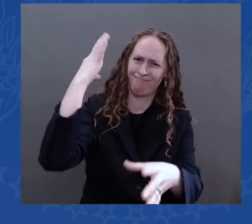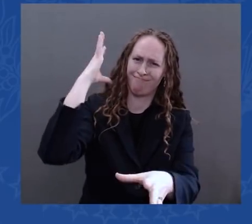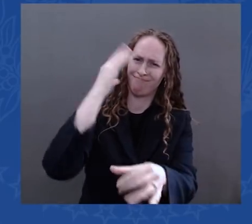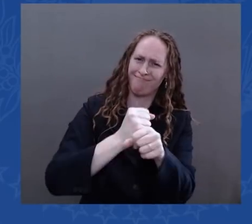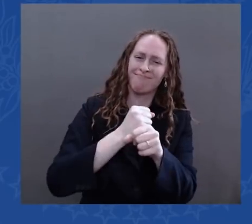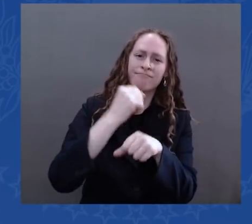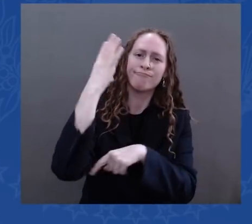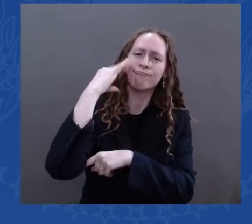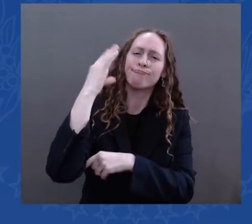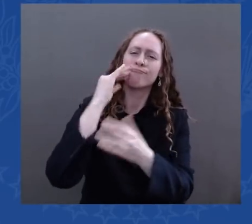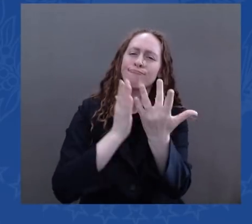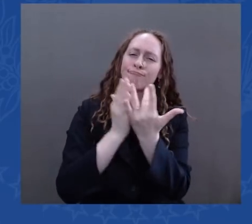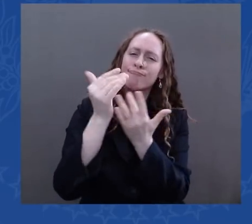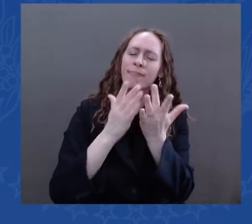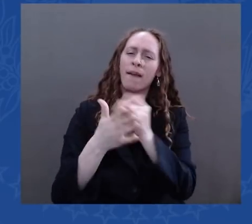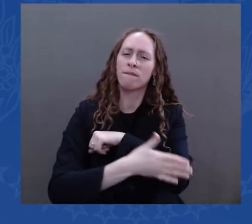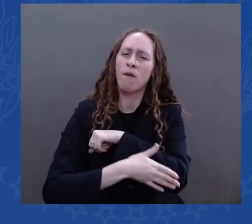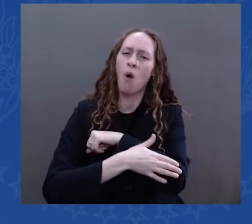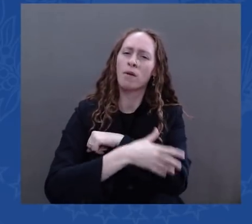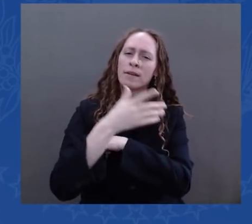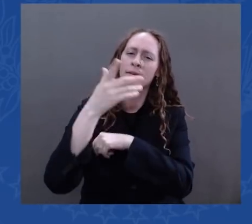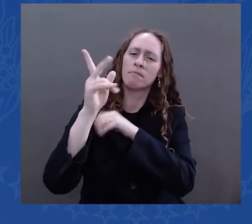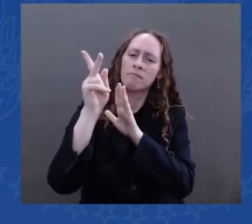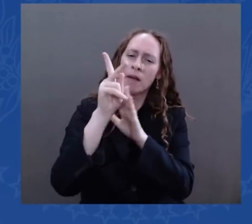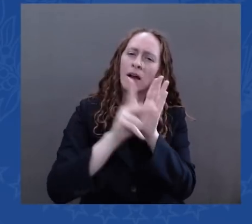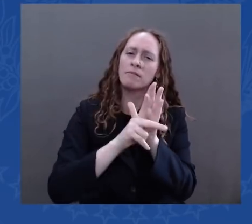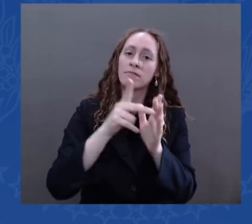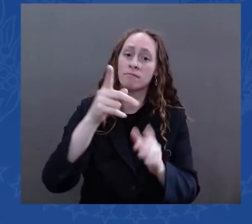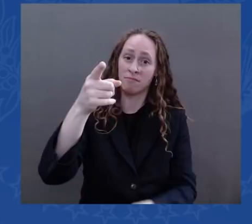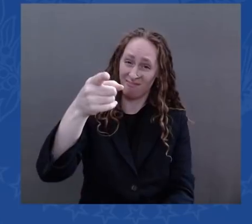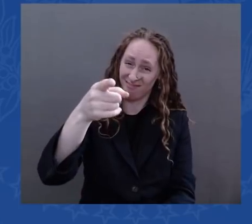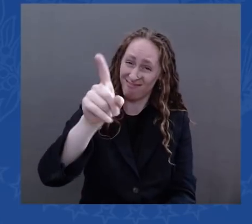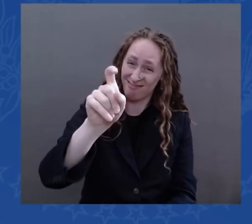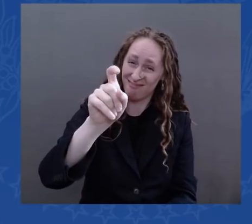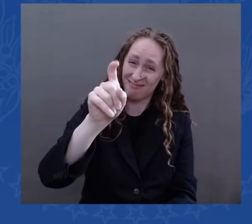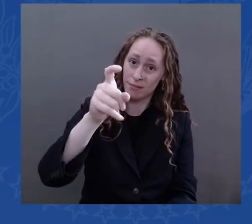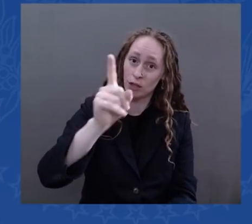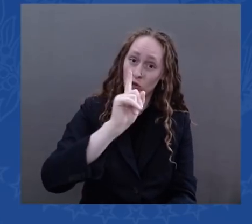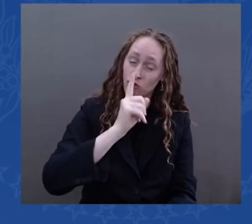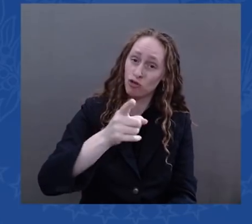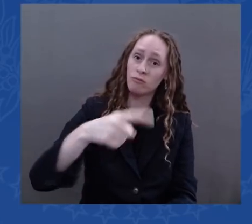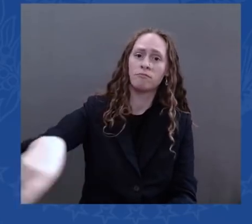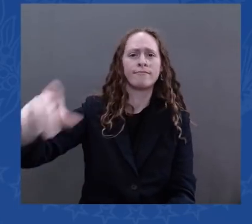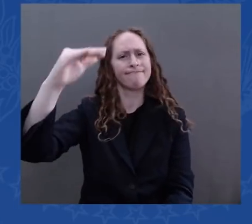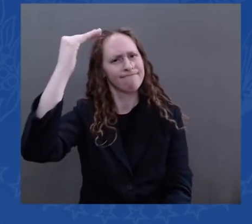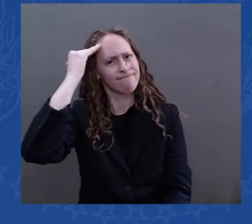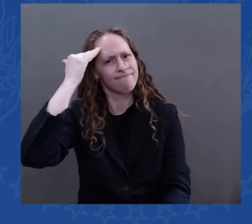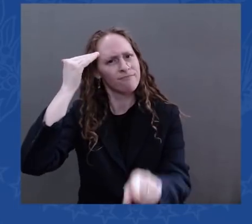as someone commanding one of the largest nuclear arsenals in the world, saying someone cannot remain in power